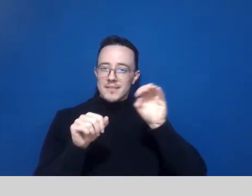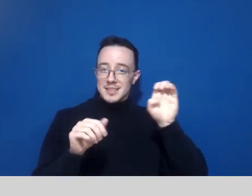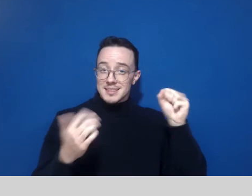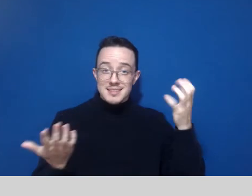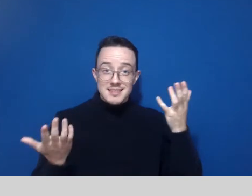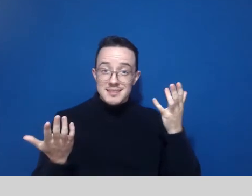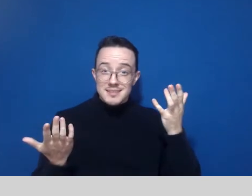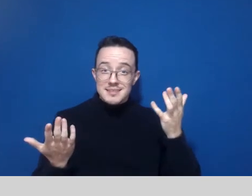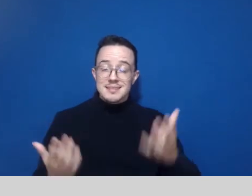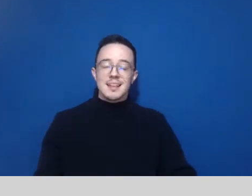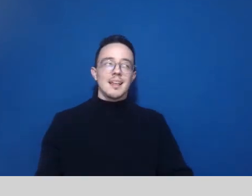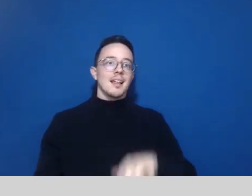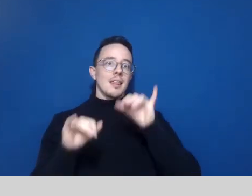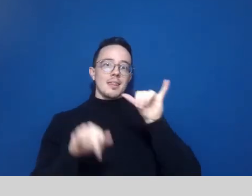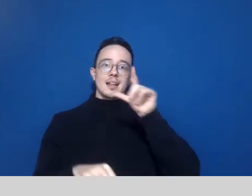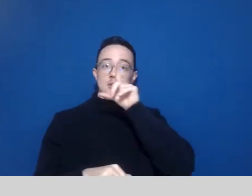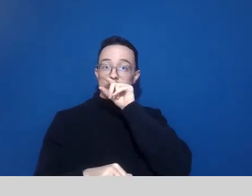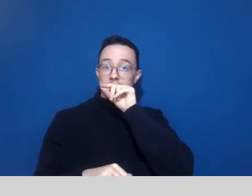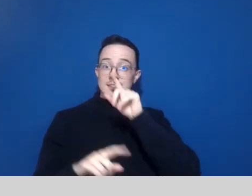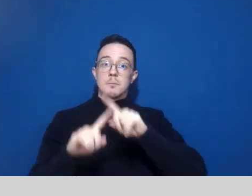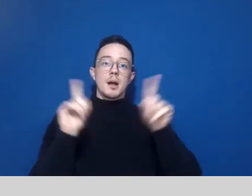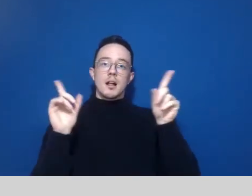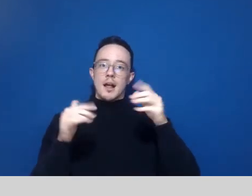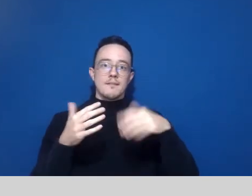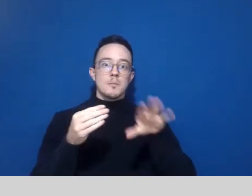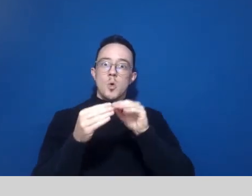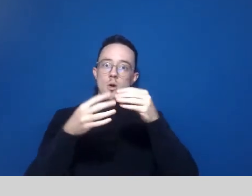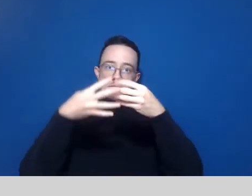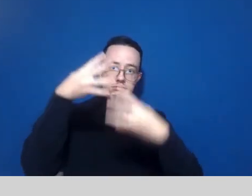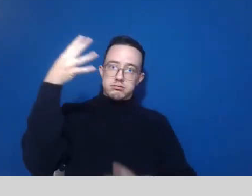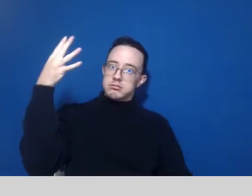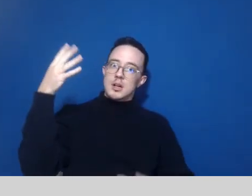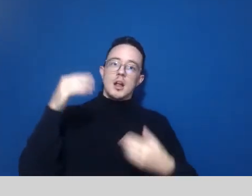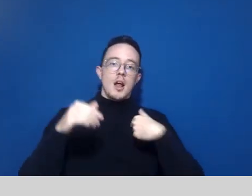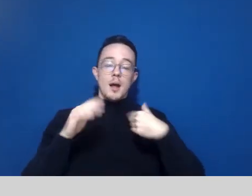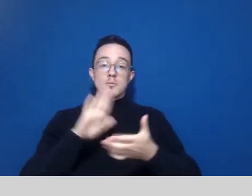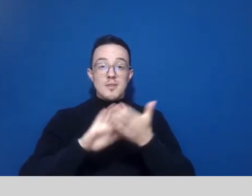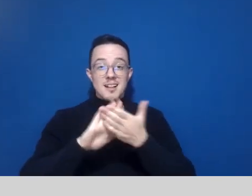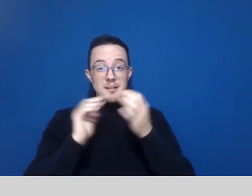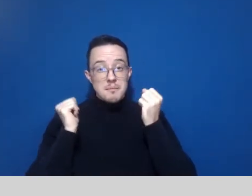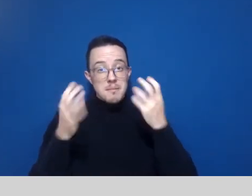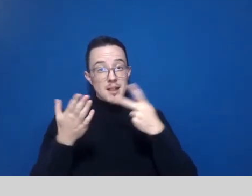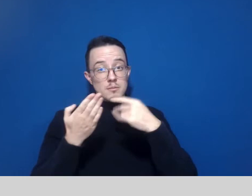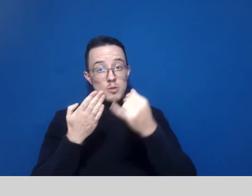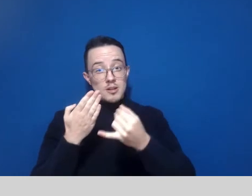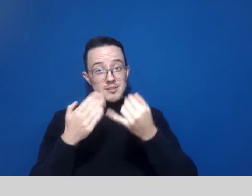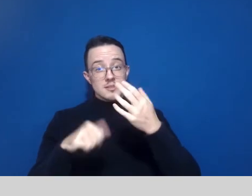But there was so much more stuff in here. I'm running dozens and dozens of projects on GitHub,